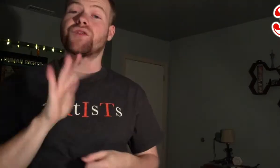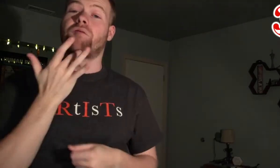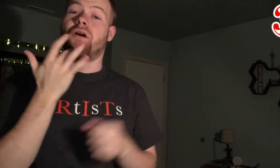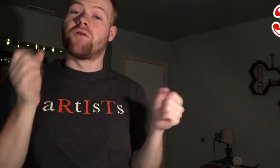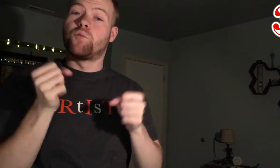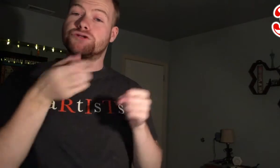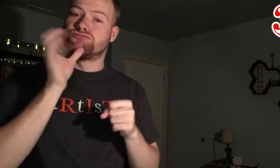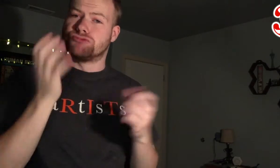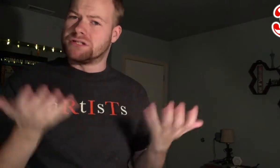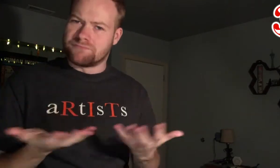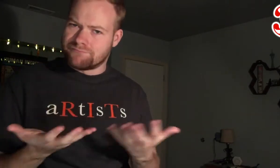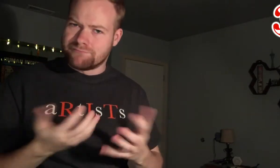3. What's your favorite winter drink?